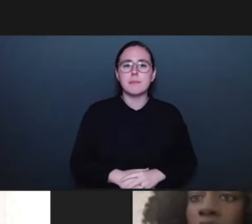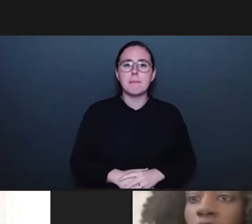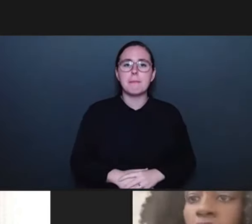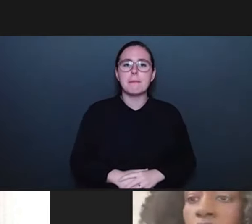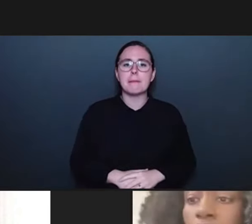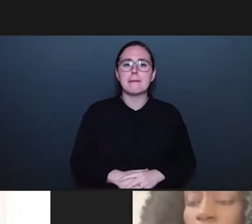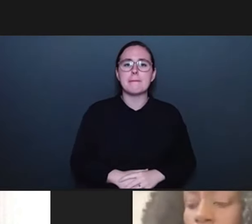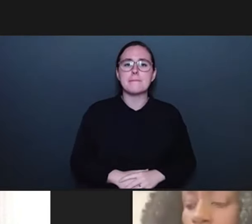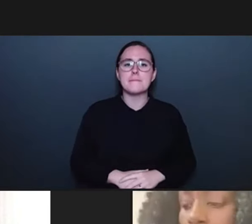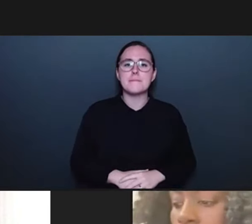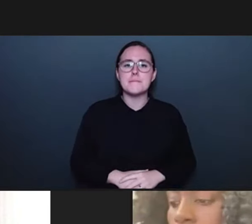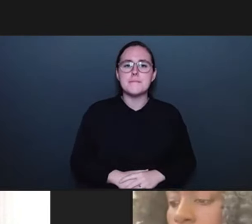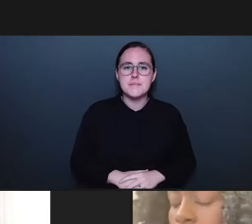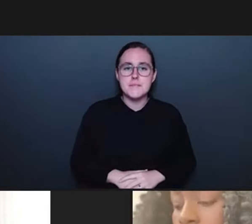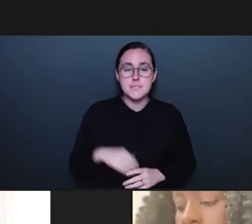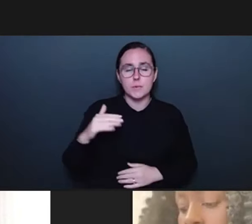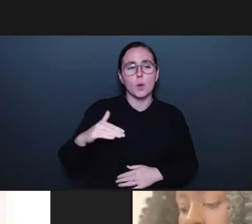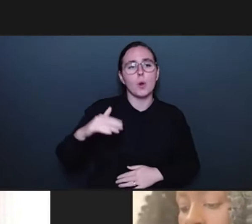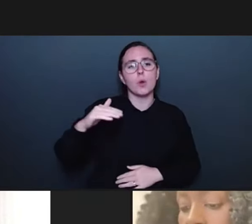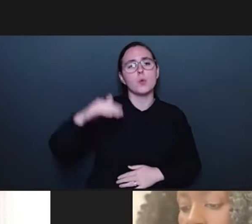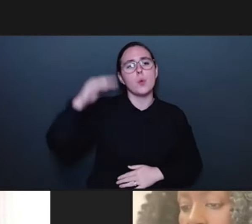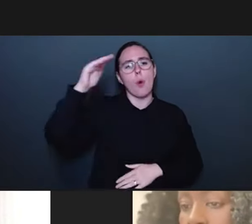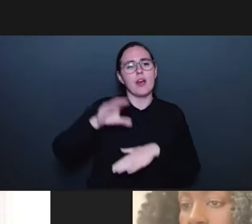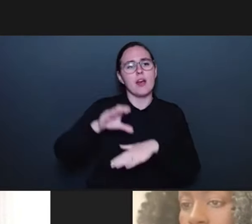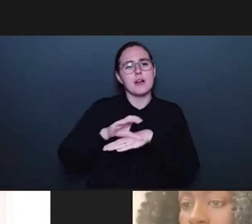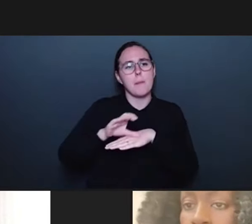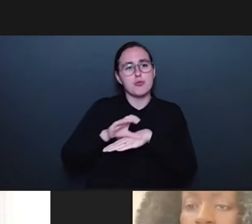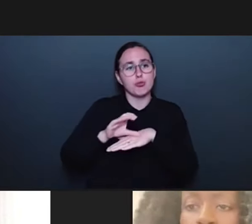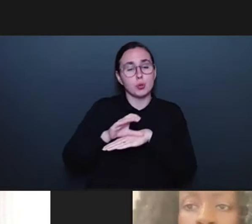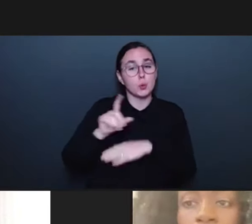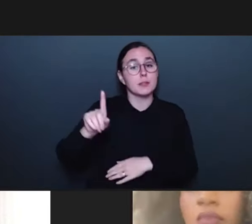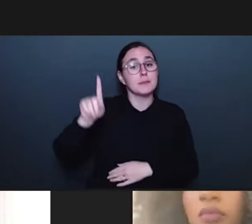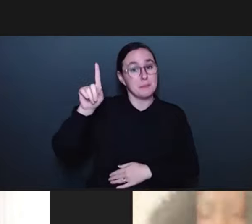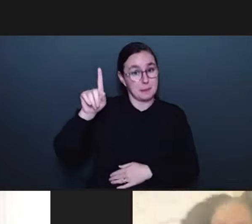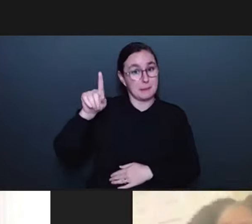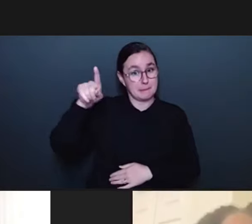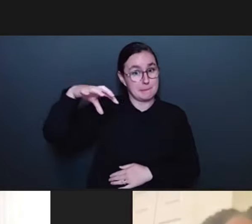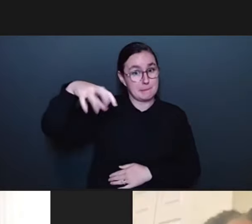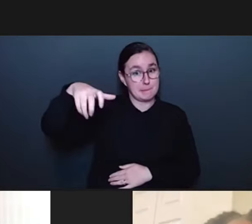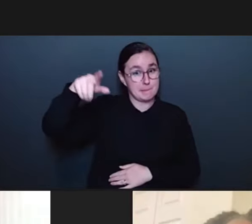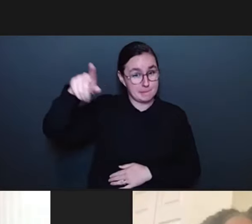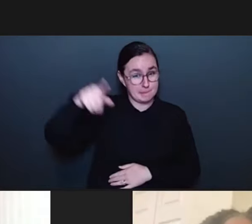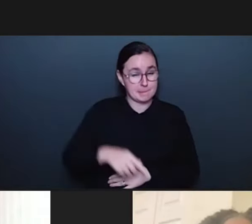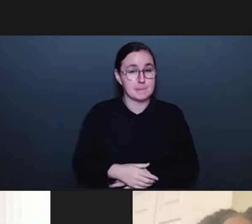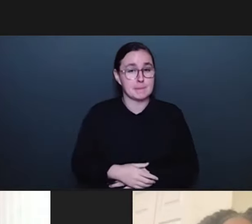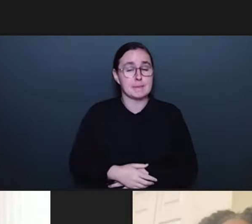built bigger ponds, man-made ponds to protect their fishing resources, which led to catastrophic